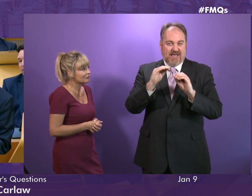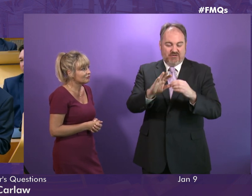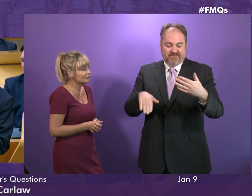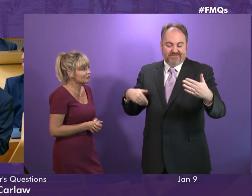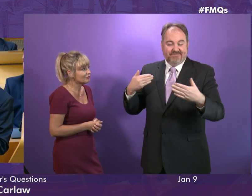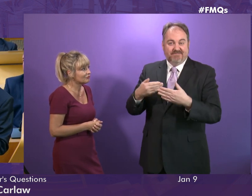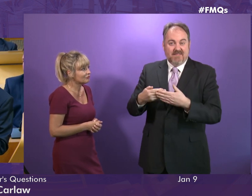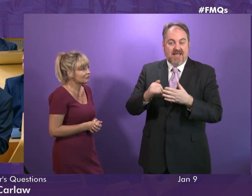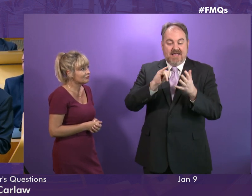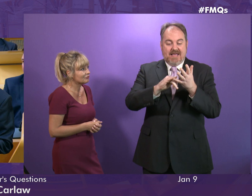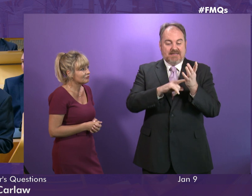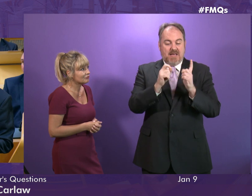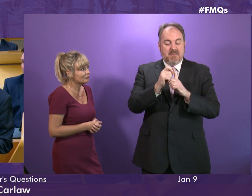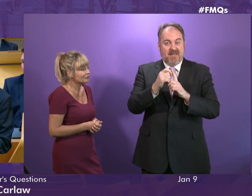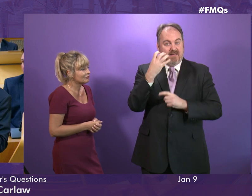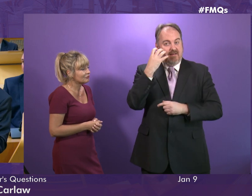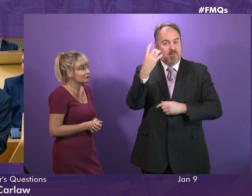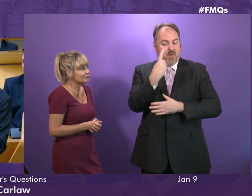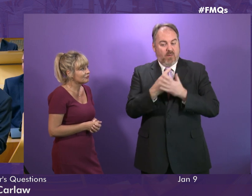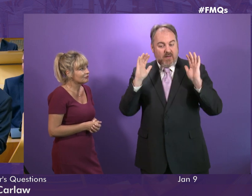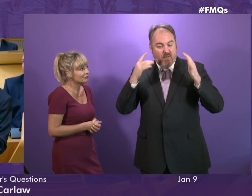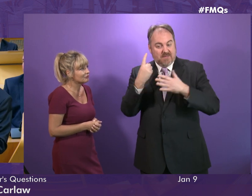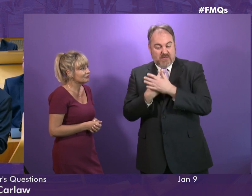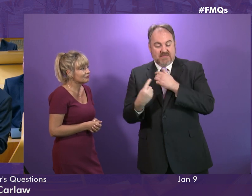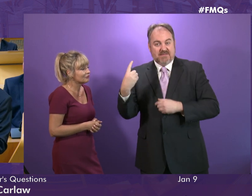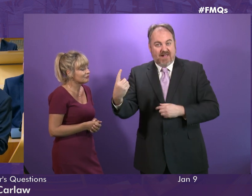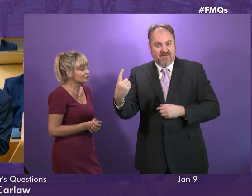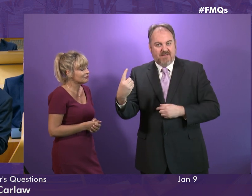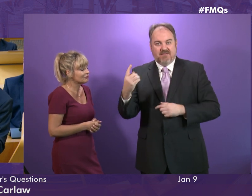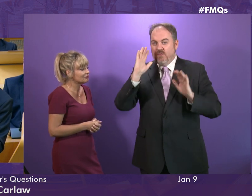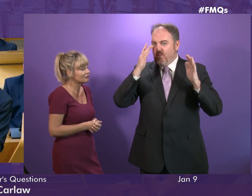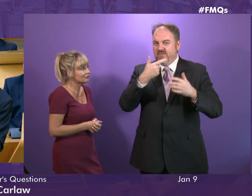Government put its own survival in the light of events before the priorities of the people.